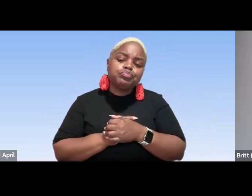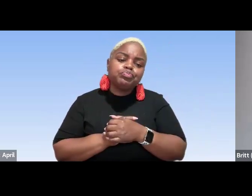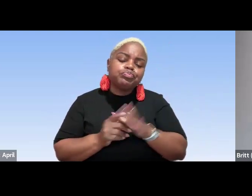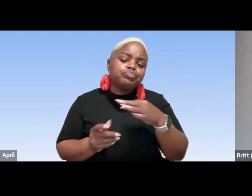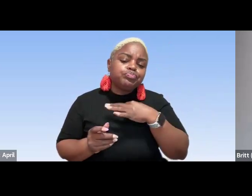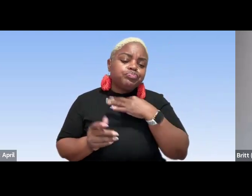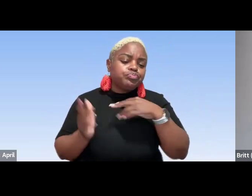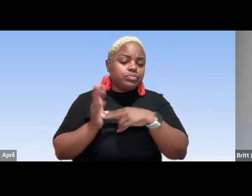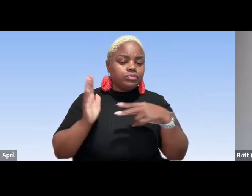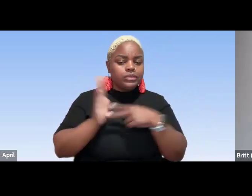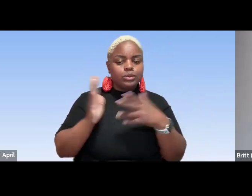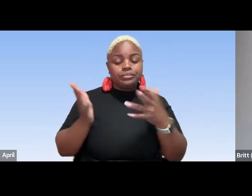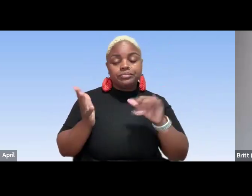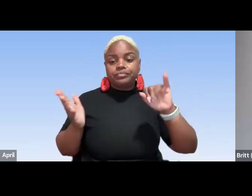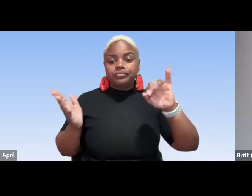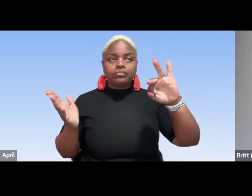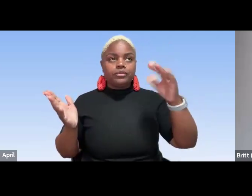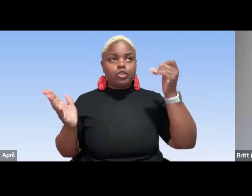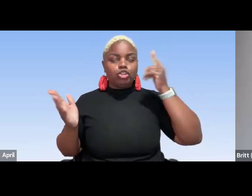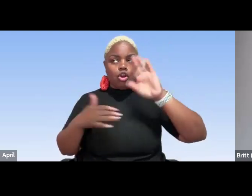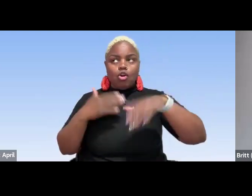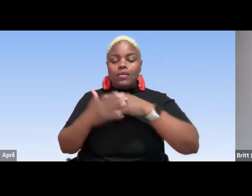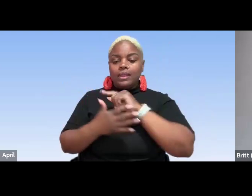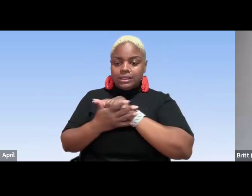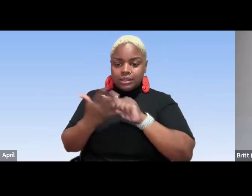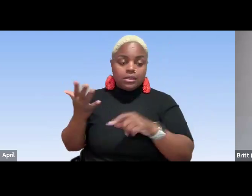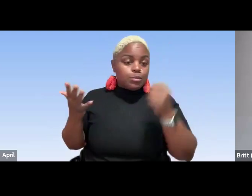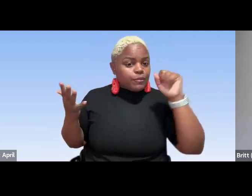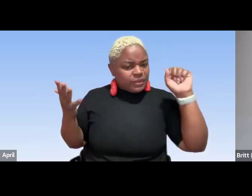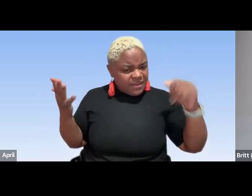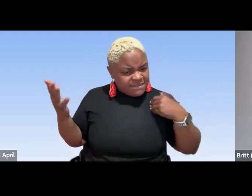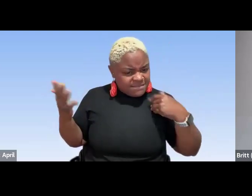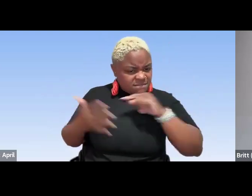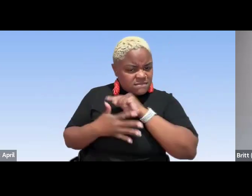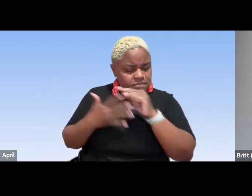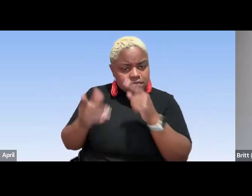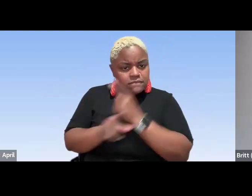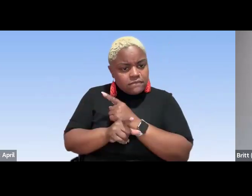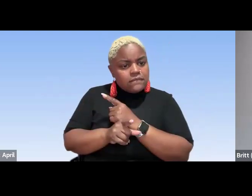that all these movements are connected, right? And why is it important that we don't see